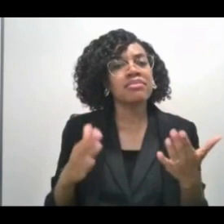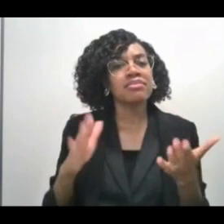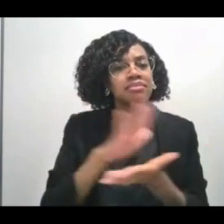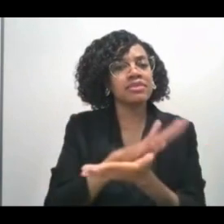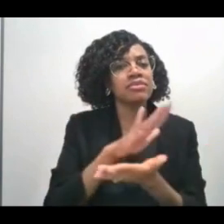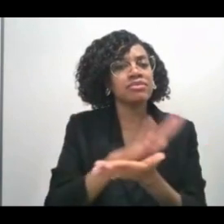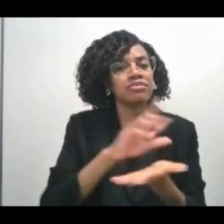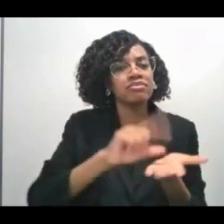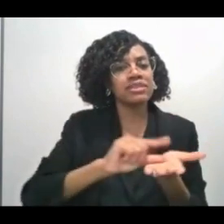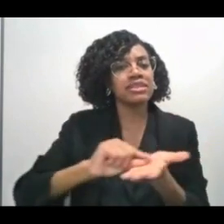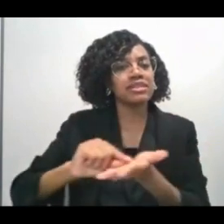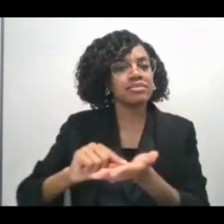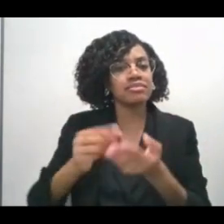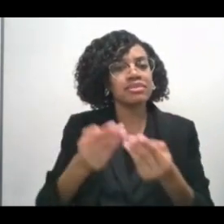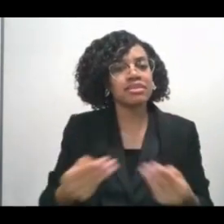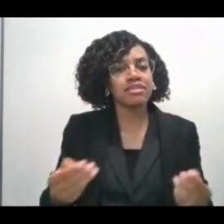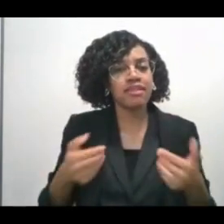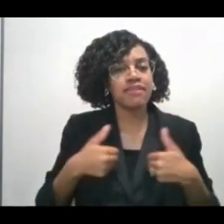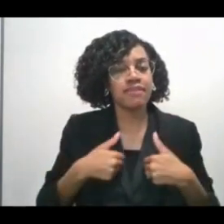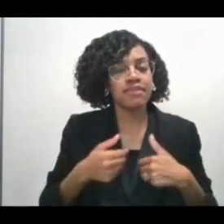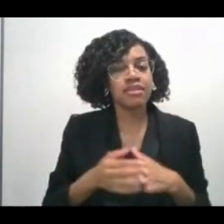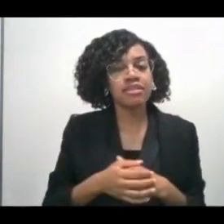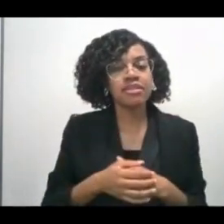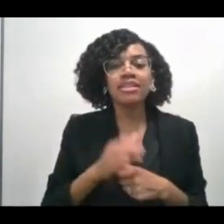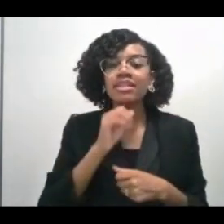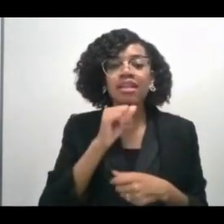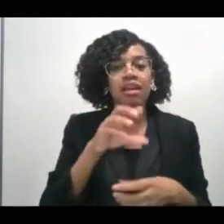mentioned in the notice of federal opportunity. So these